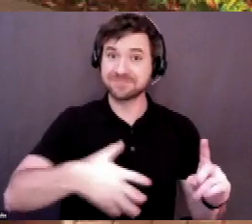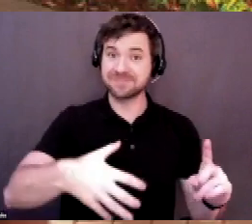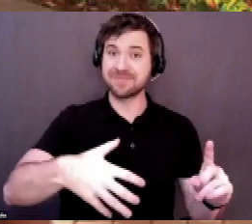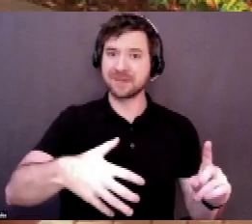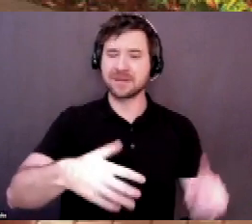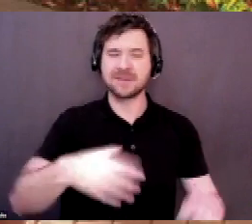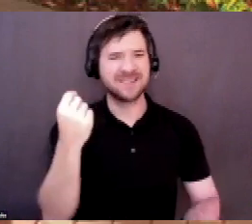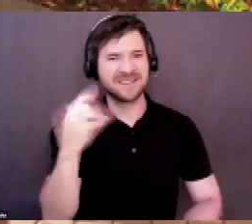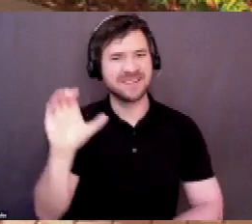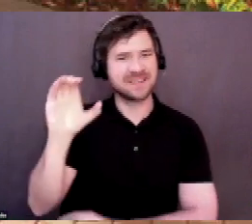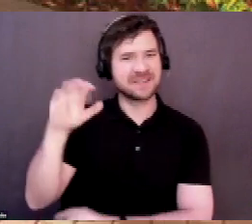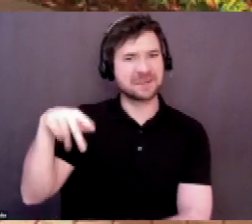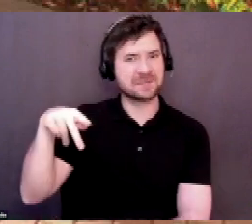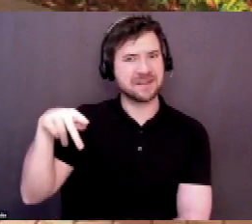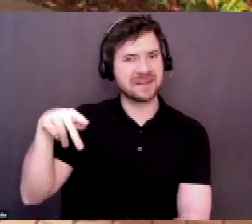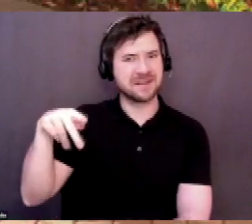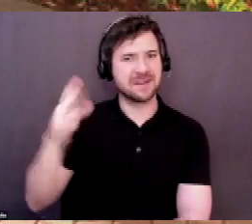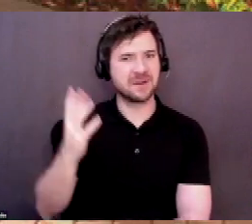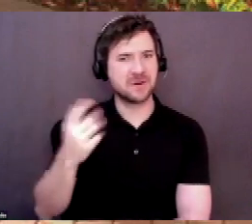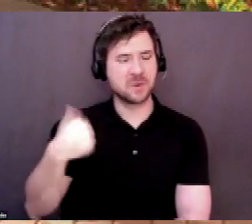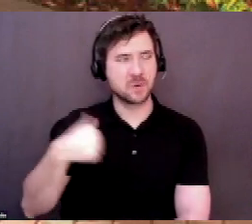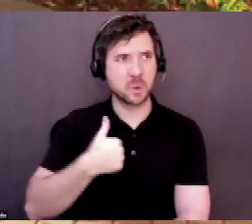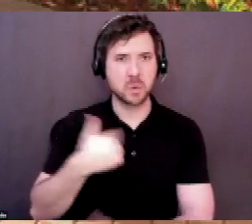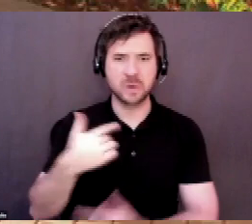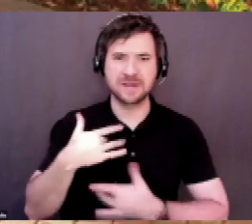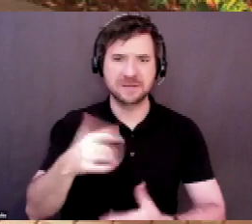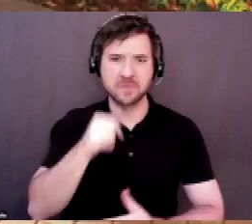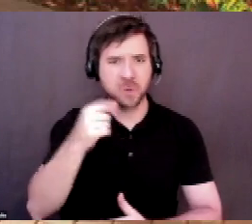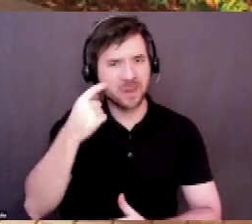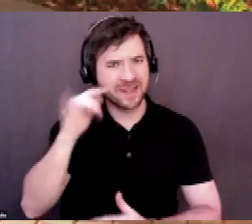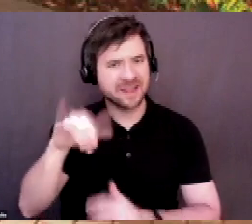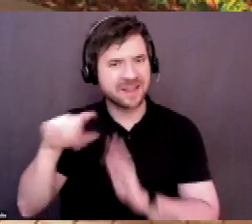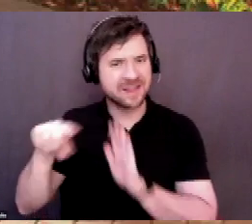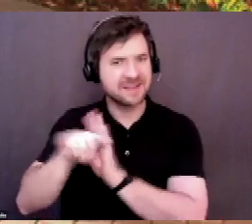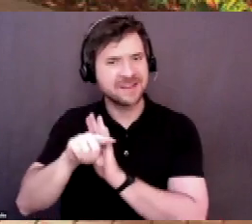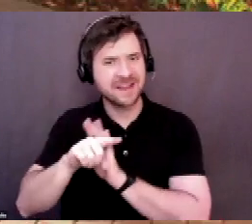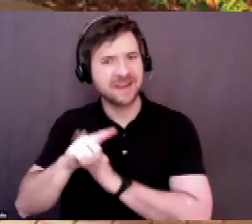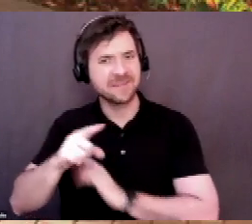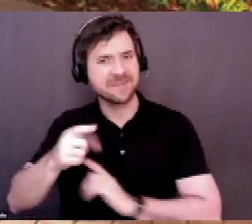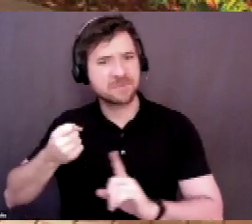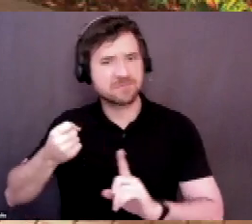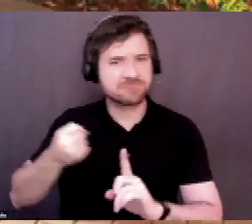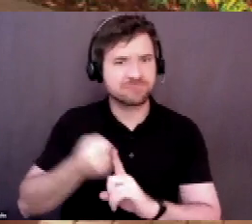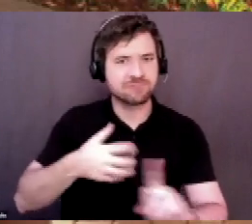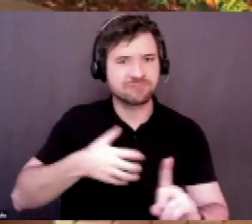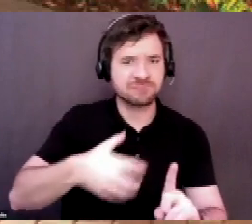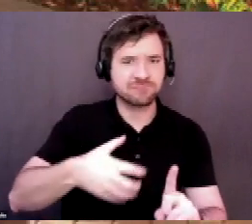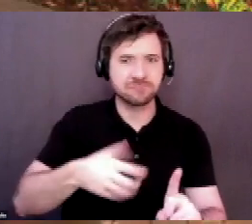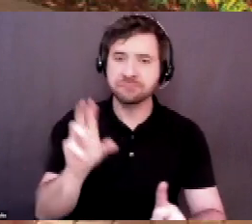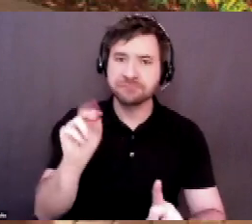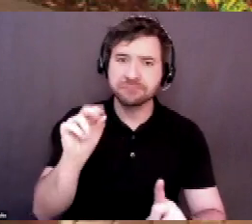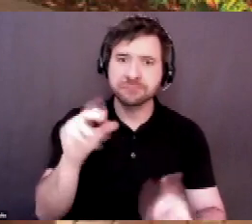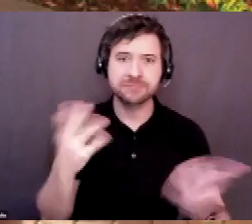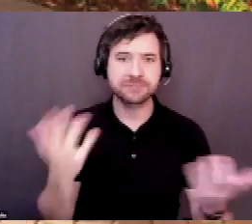think negatively impacts pregnancy directly. There was really no reason to think that I would have